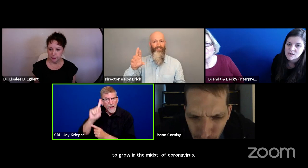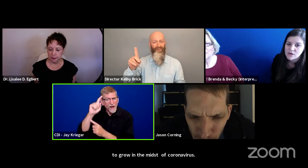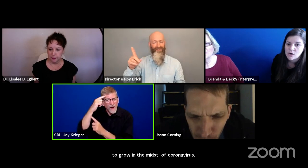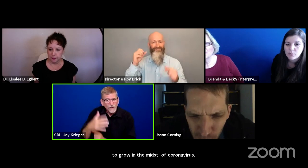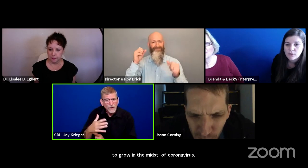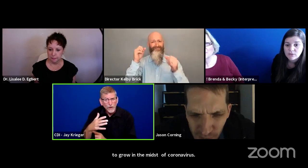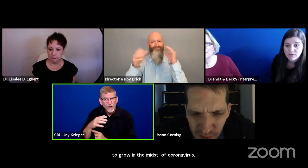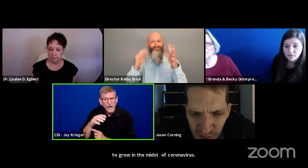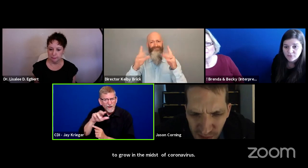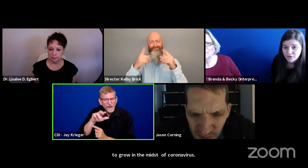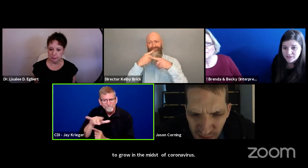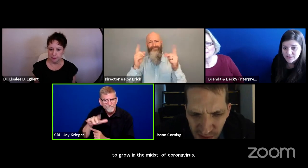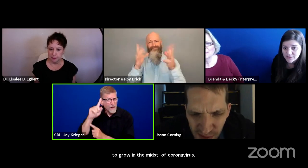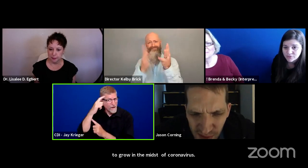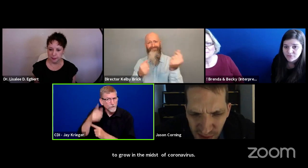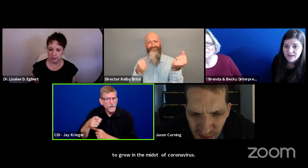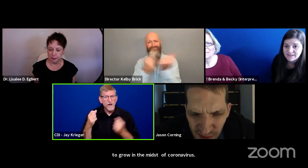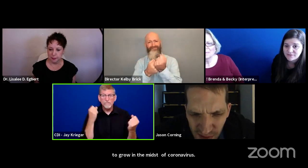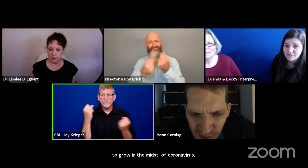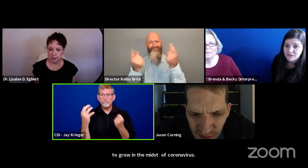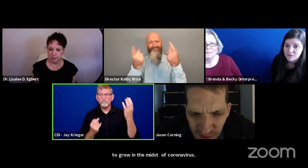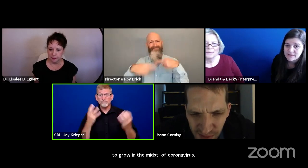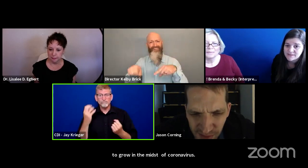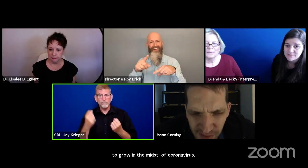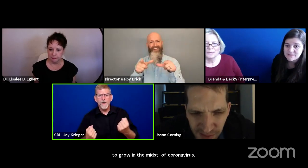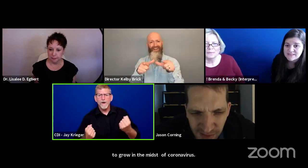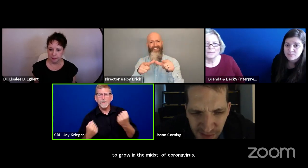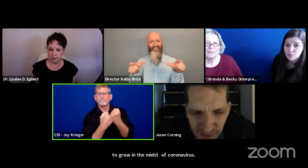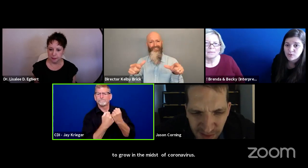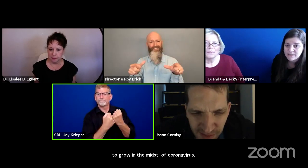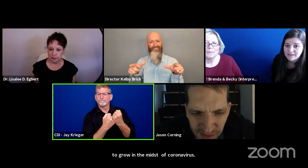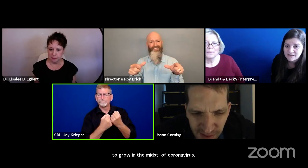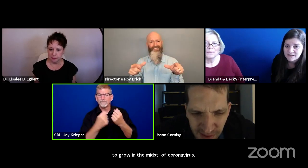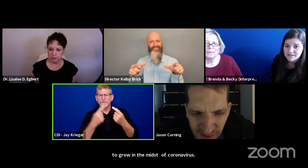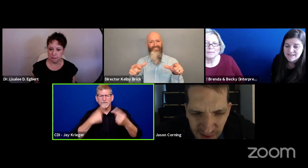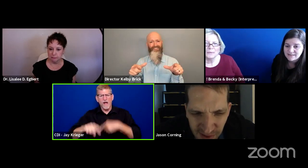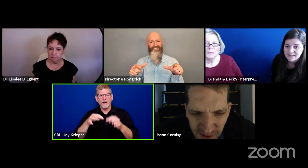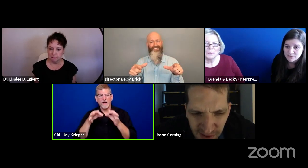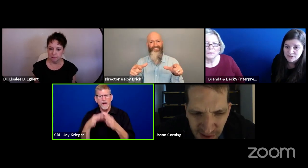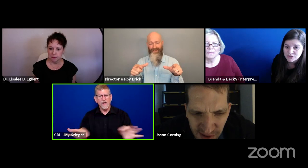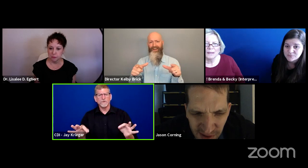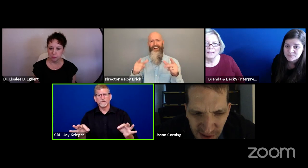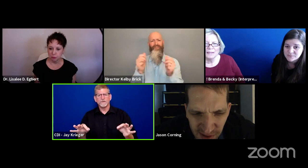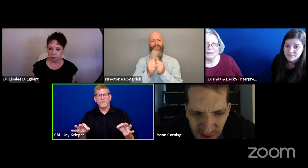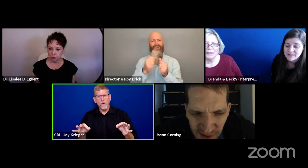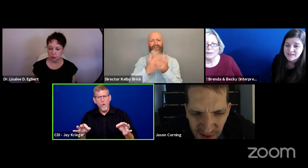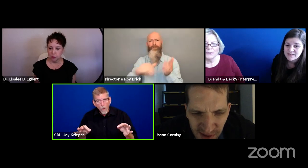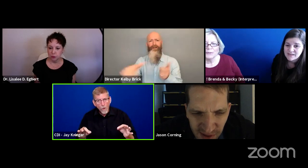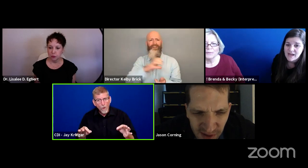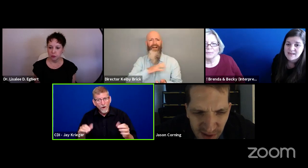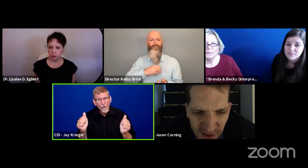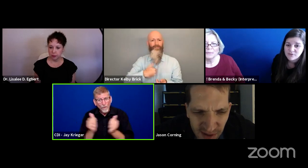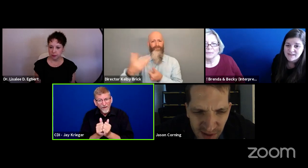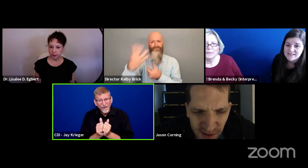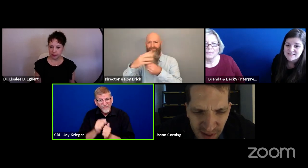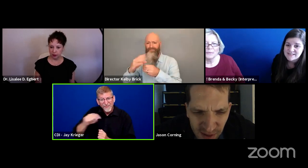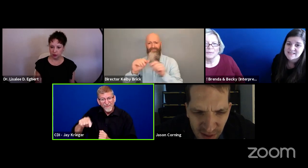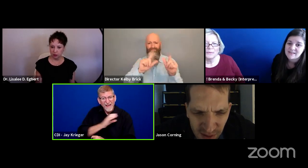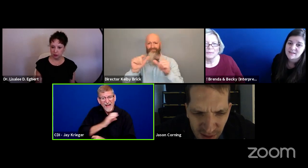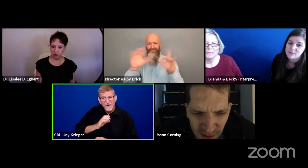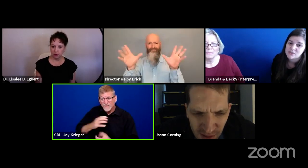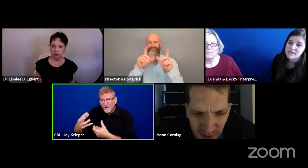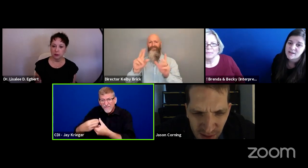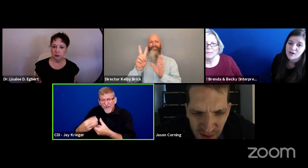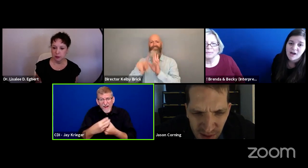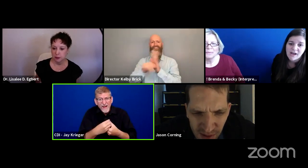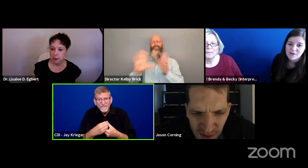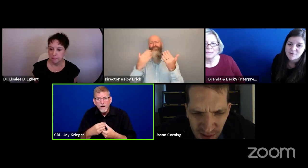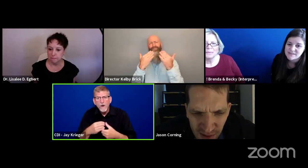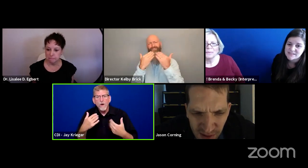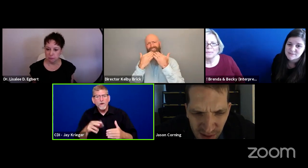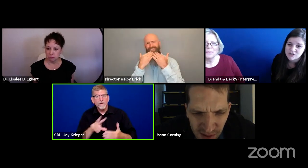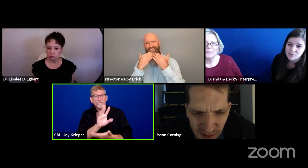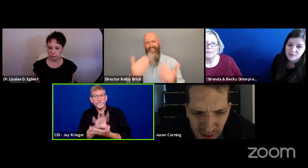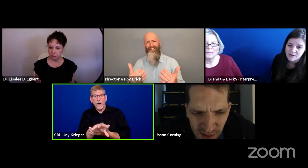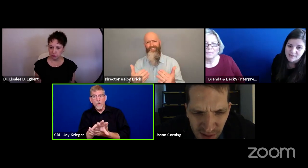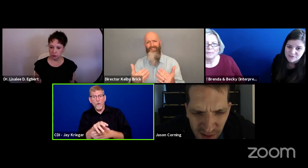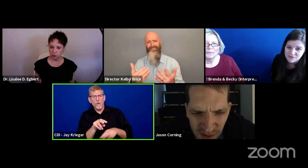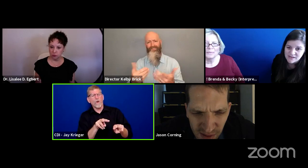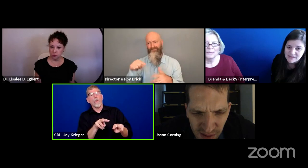Boyd Rutherford provided a video announcement support in sign language.